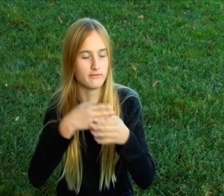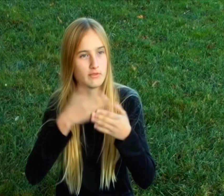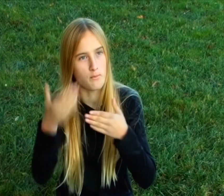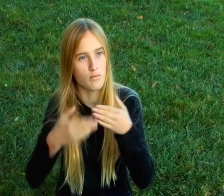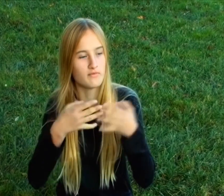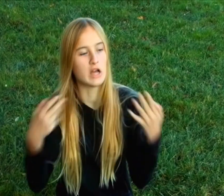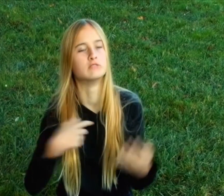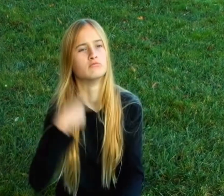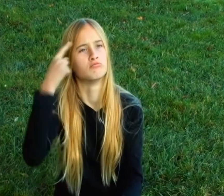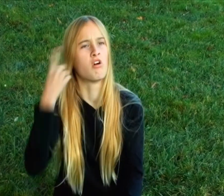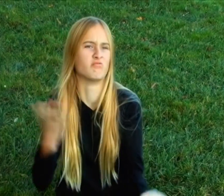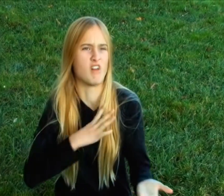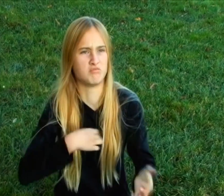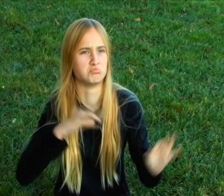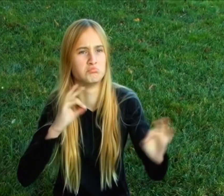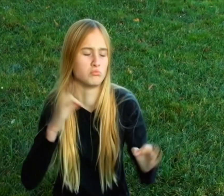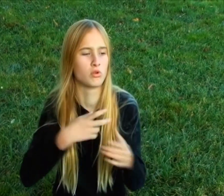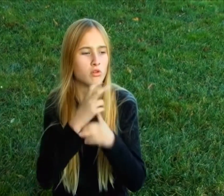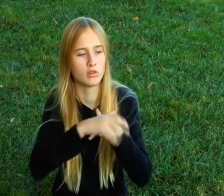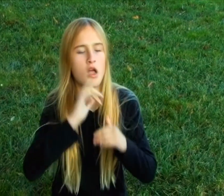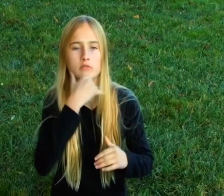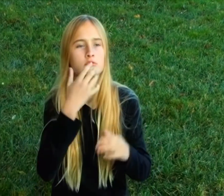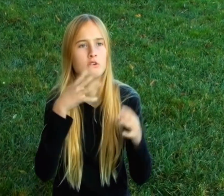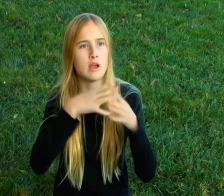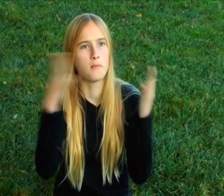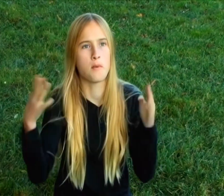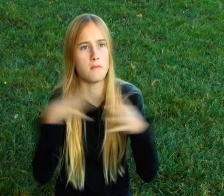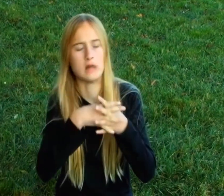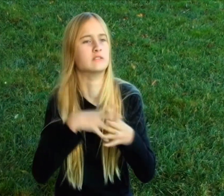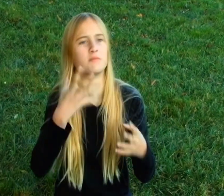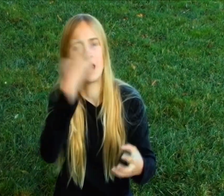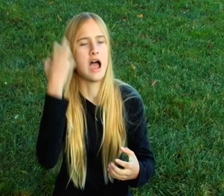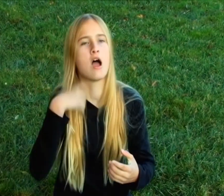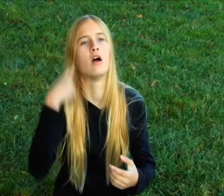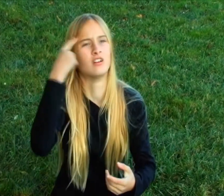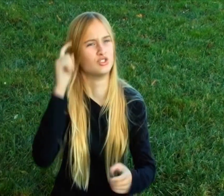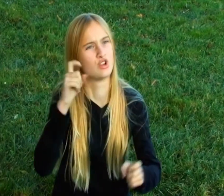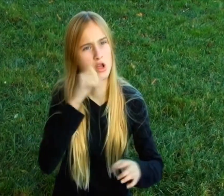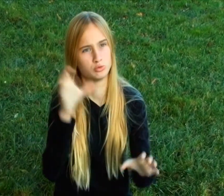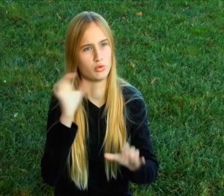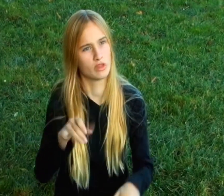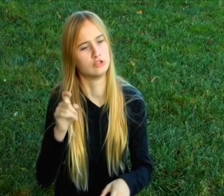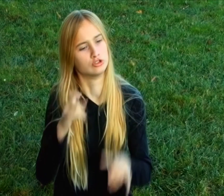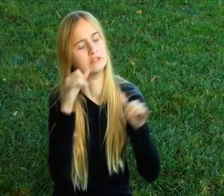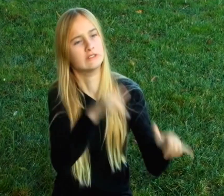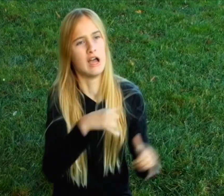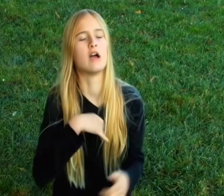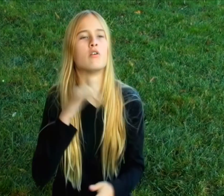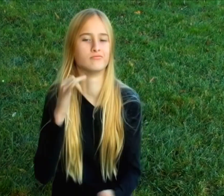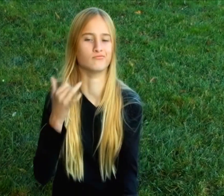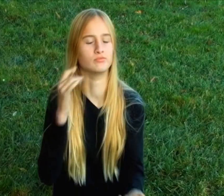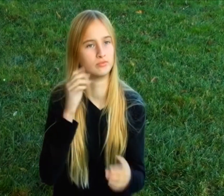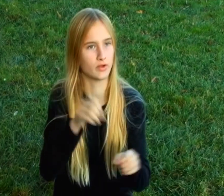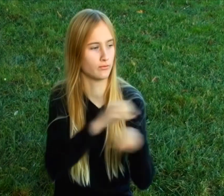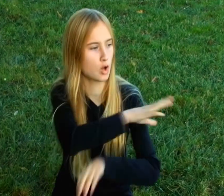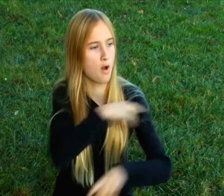I MIGHT THINK IT'S NO BIG DEAL, BUT I'D STILL KNOW IT WAS WRONG. I'LL KNOW I SHOULDN'T HAVE DONE THAT, BUT IT MAY INFLUENCE MY OTHER FRIENDS